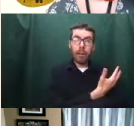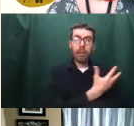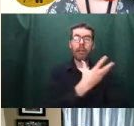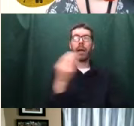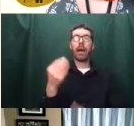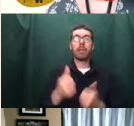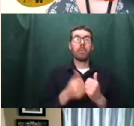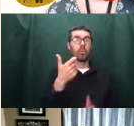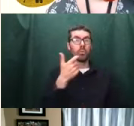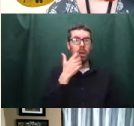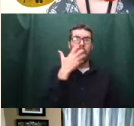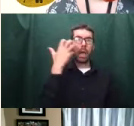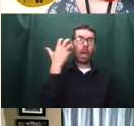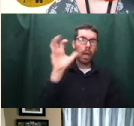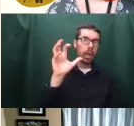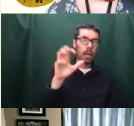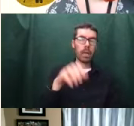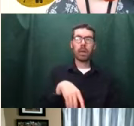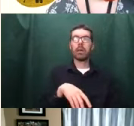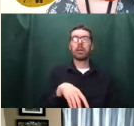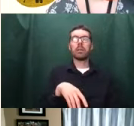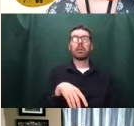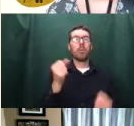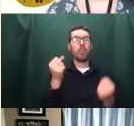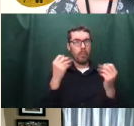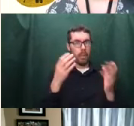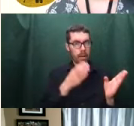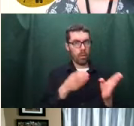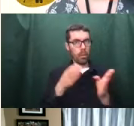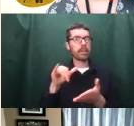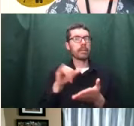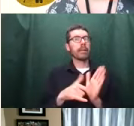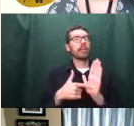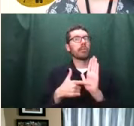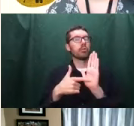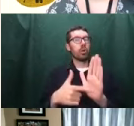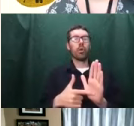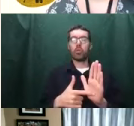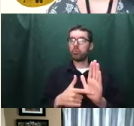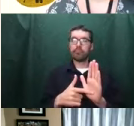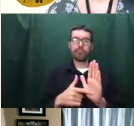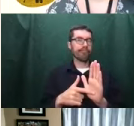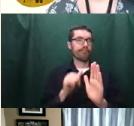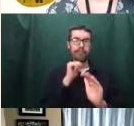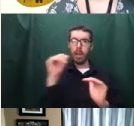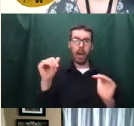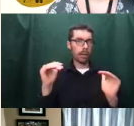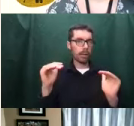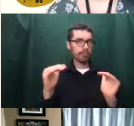waves were many ways an as, an extension of injustice, um, inequity and oppression that